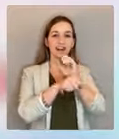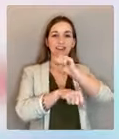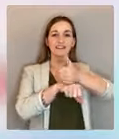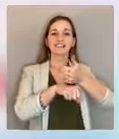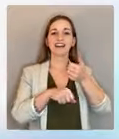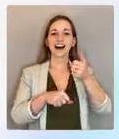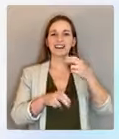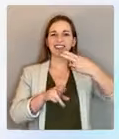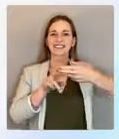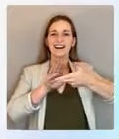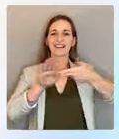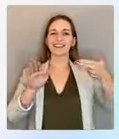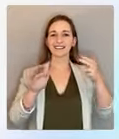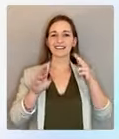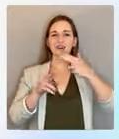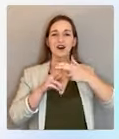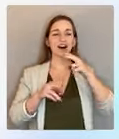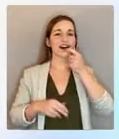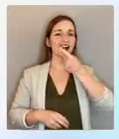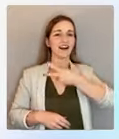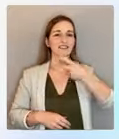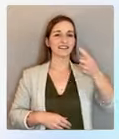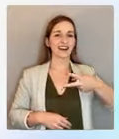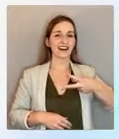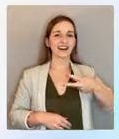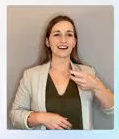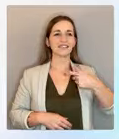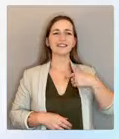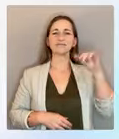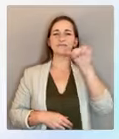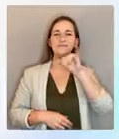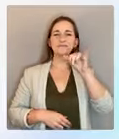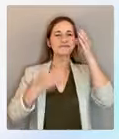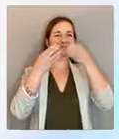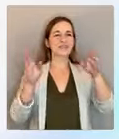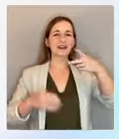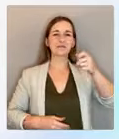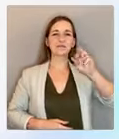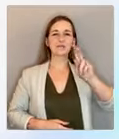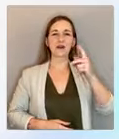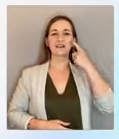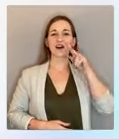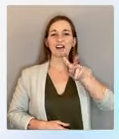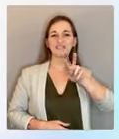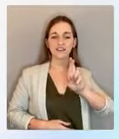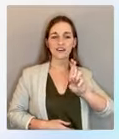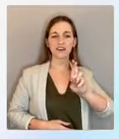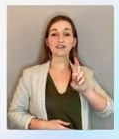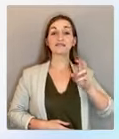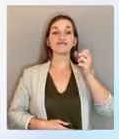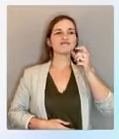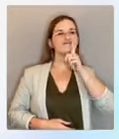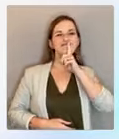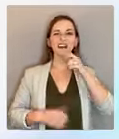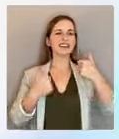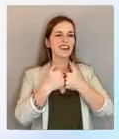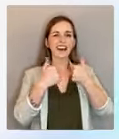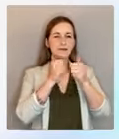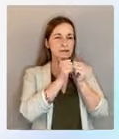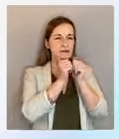of a title called "Half + Half," which I like to think of as like the public park of VR. It's not a game that you're trying to beat.